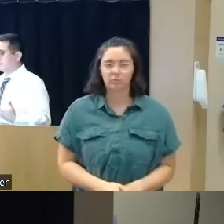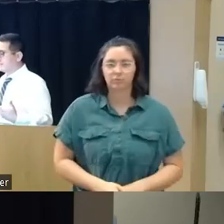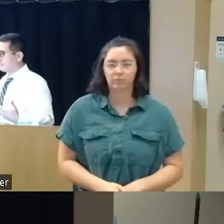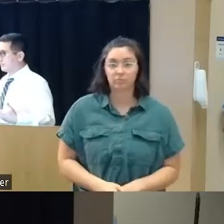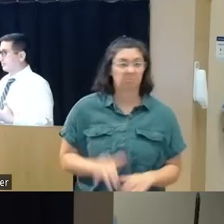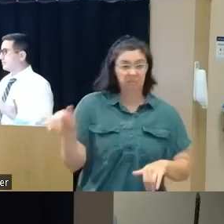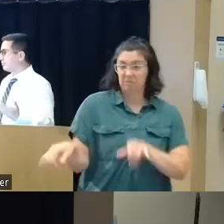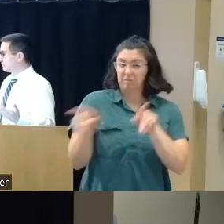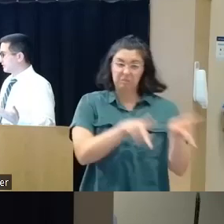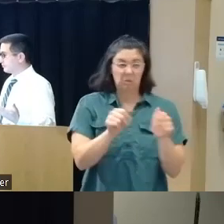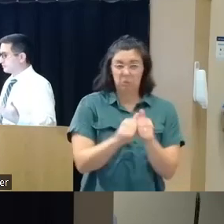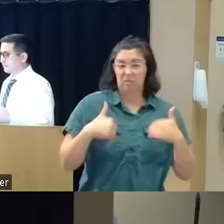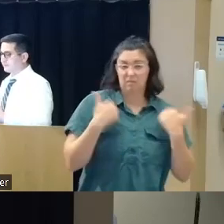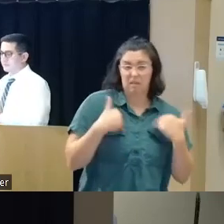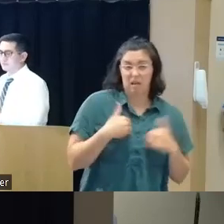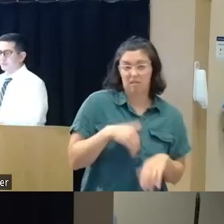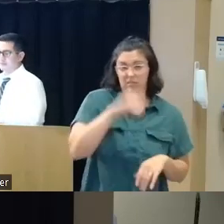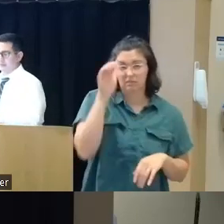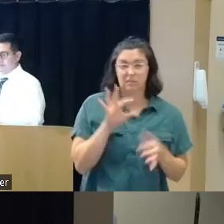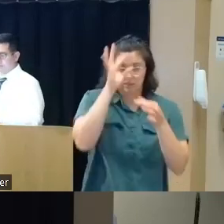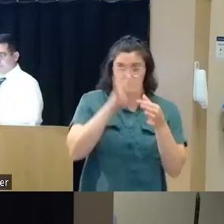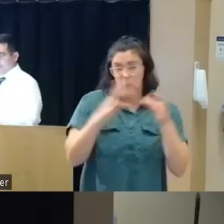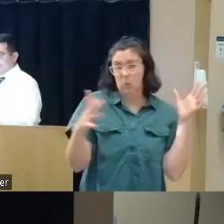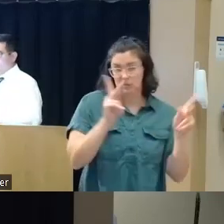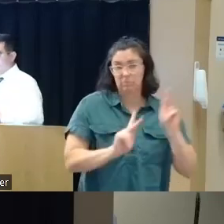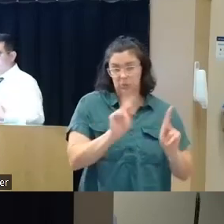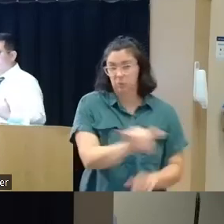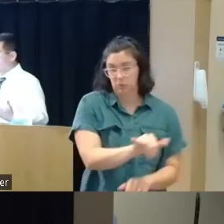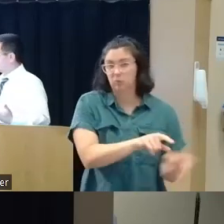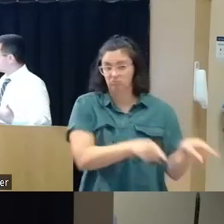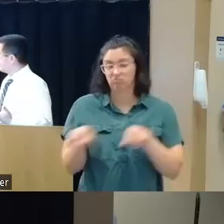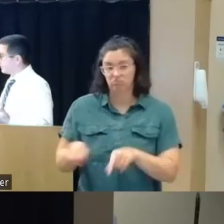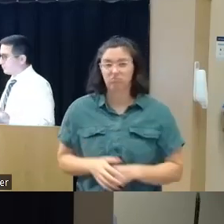population our early course psychosis population for example and so measuring things like visual